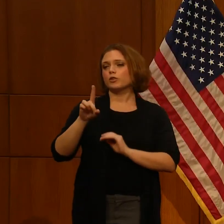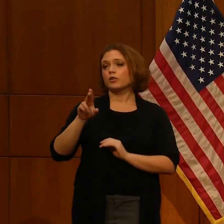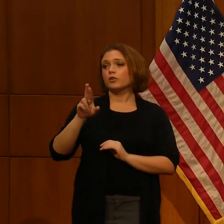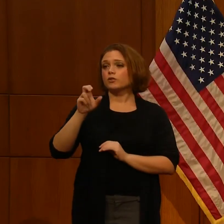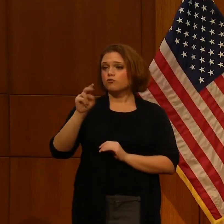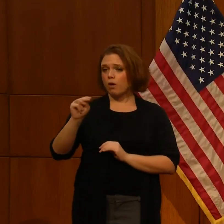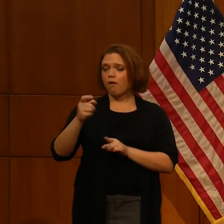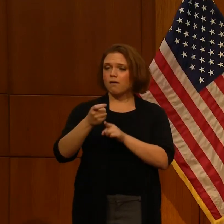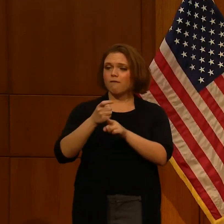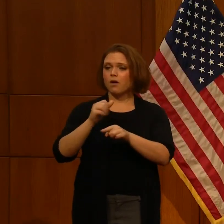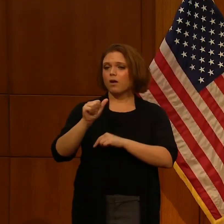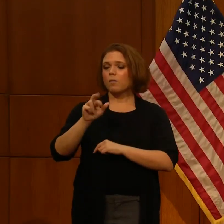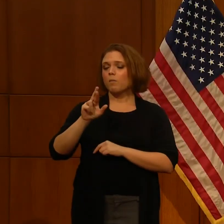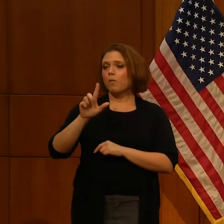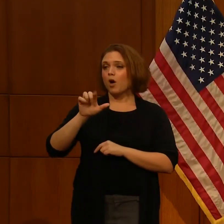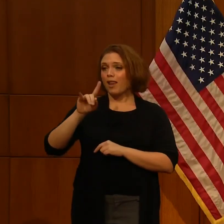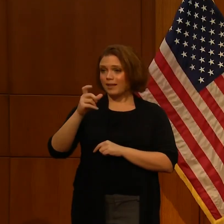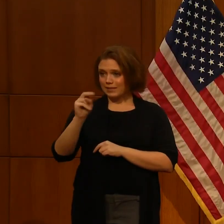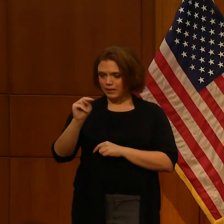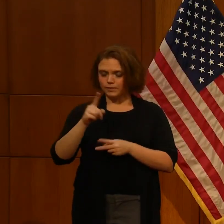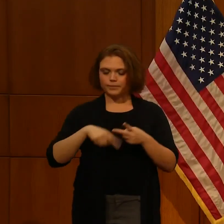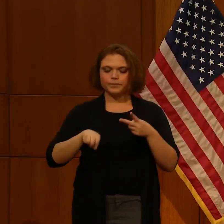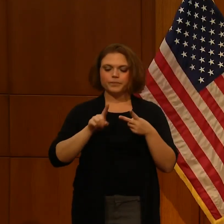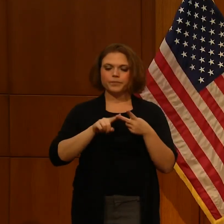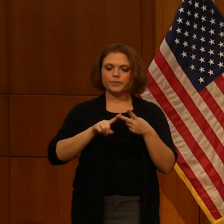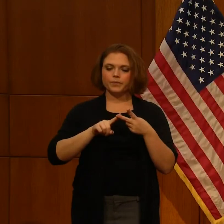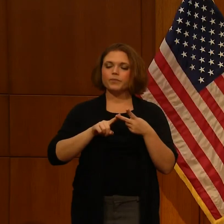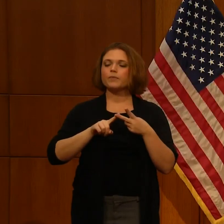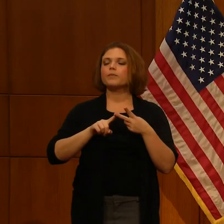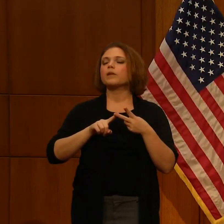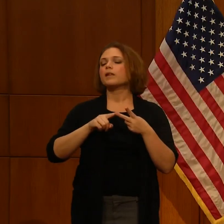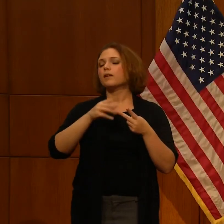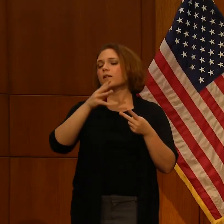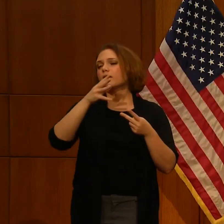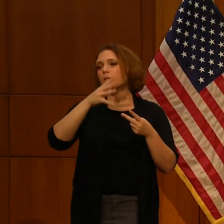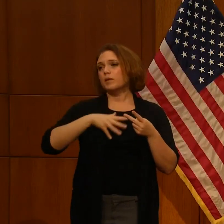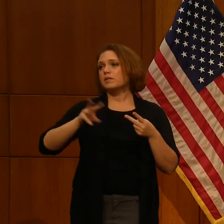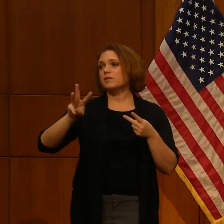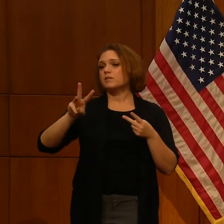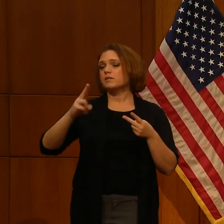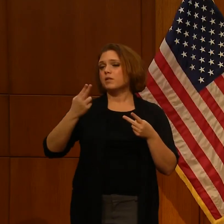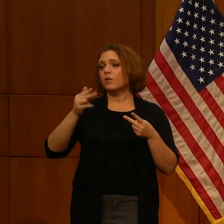HEAR FIRST FROM DR FRANCISCO